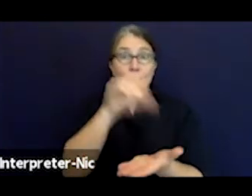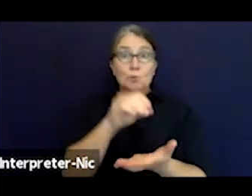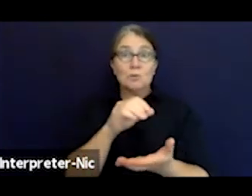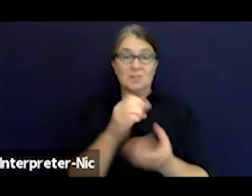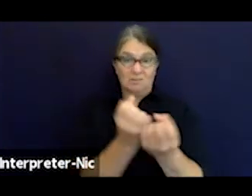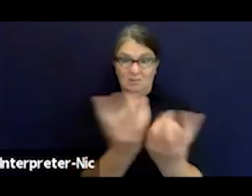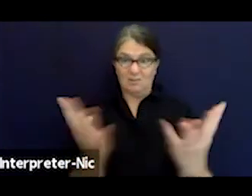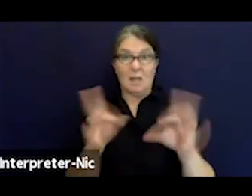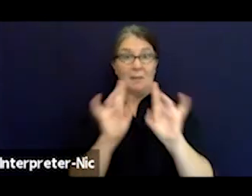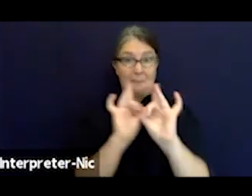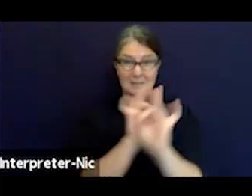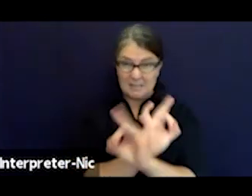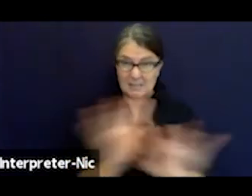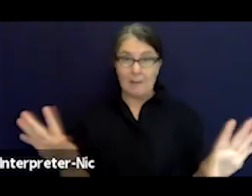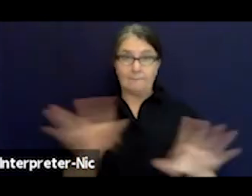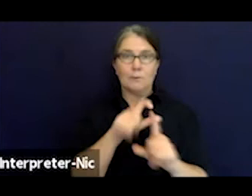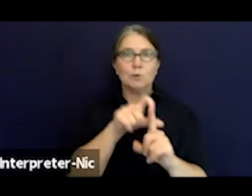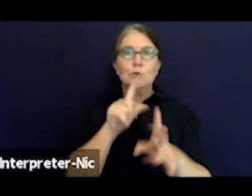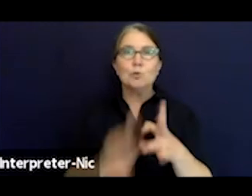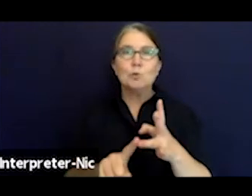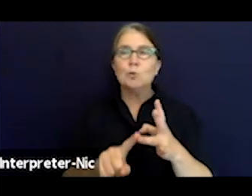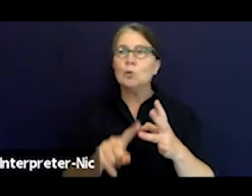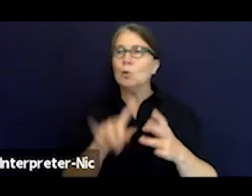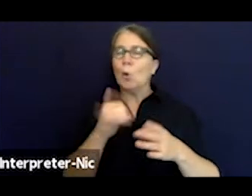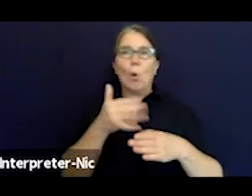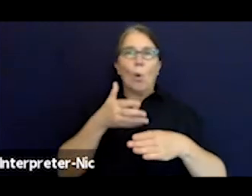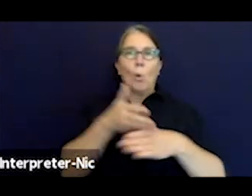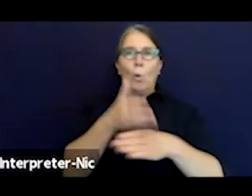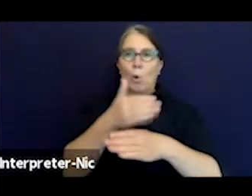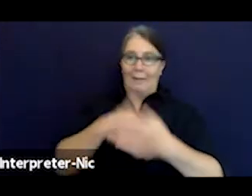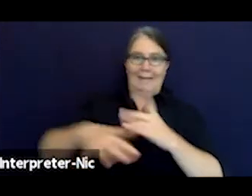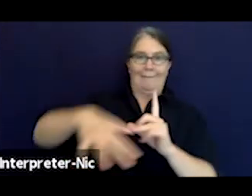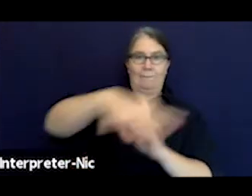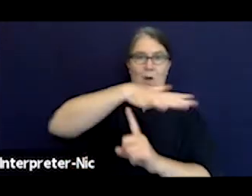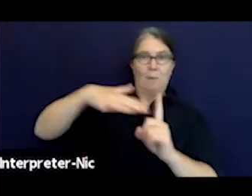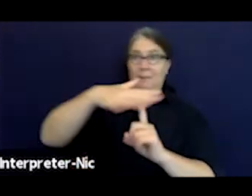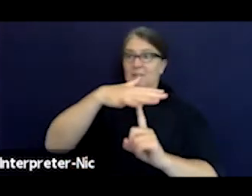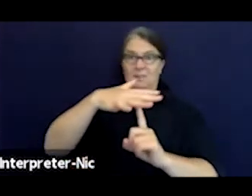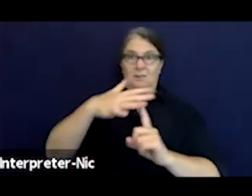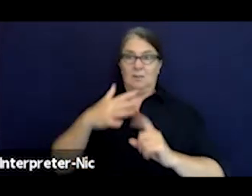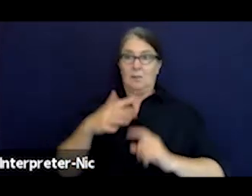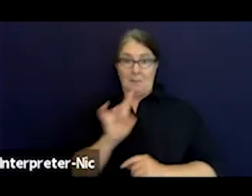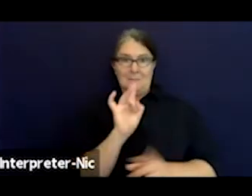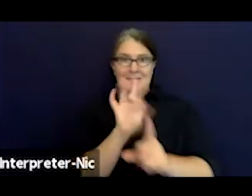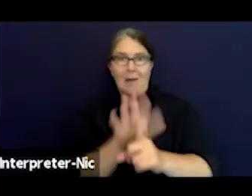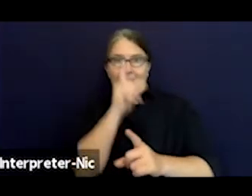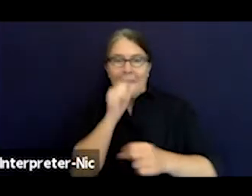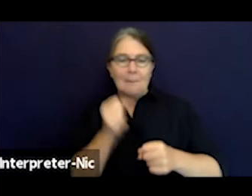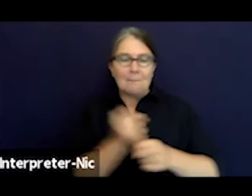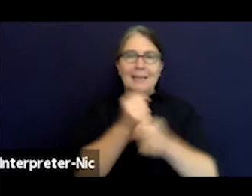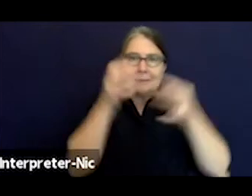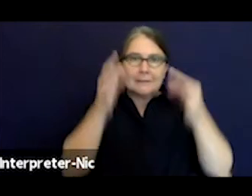or work in environments where they have choices and options, the less we have to do those routine